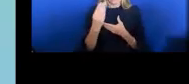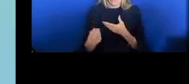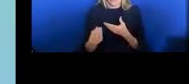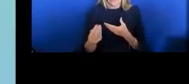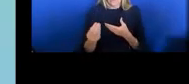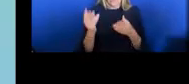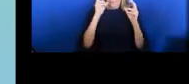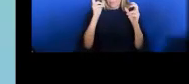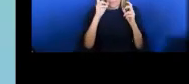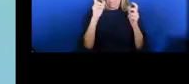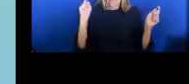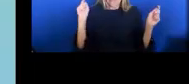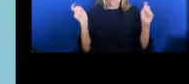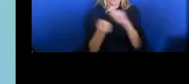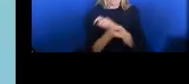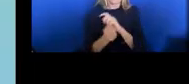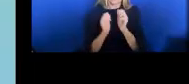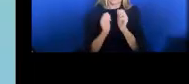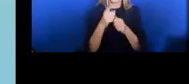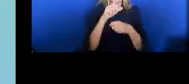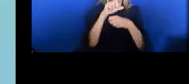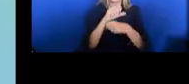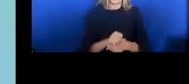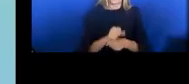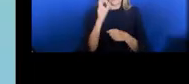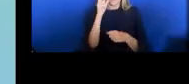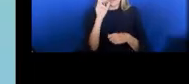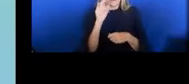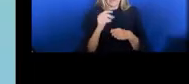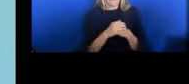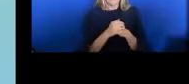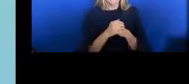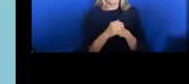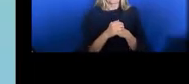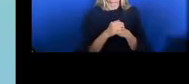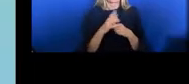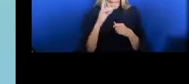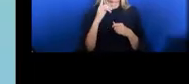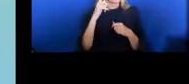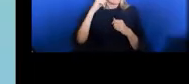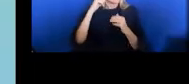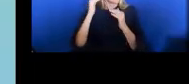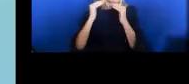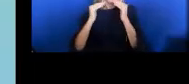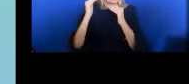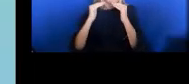from what they're used to hearing, vestibular in the utero, it's closely linked to receptors in the inner ear.